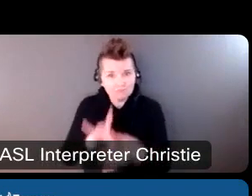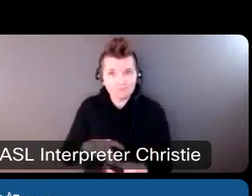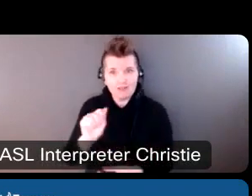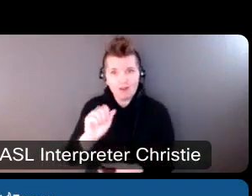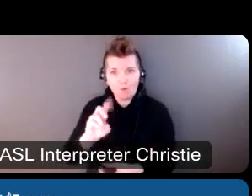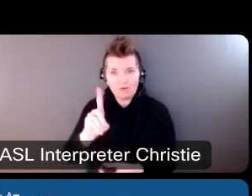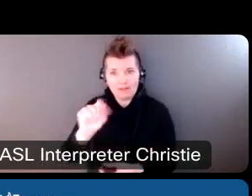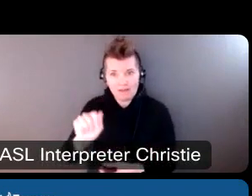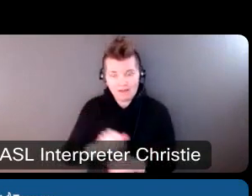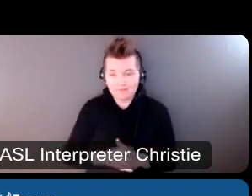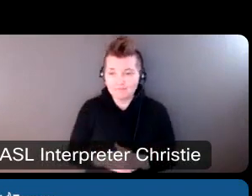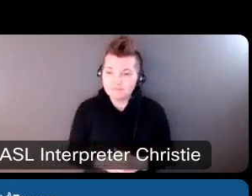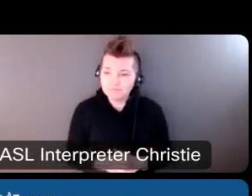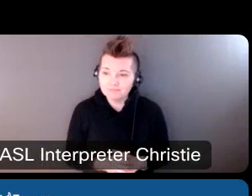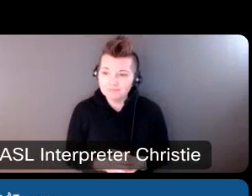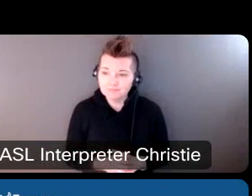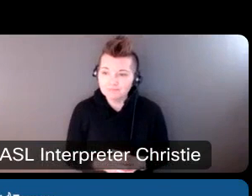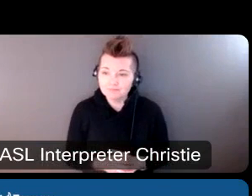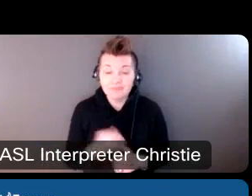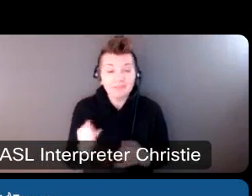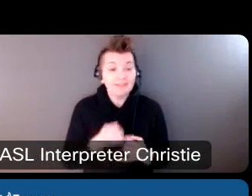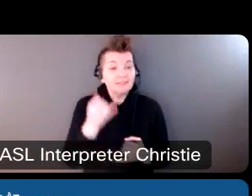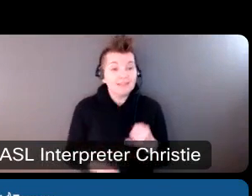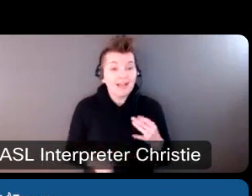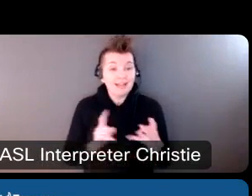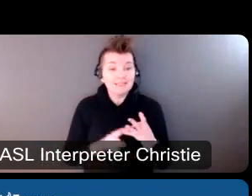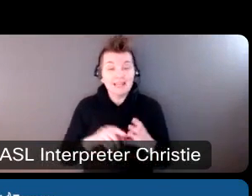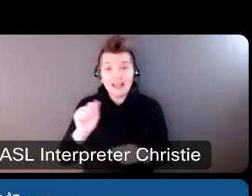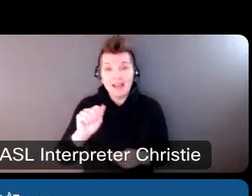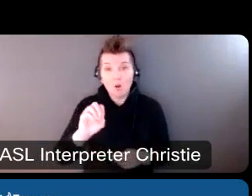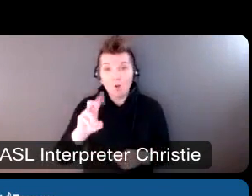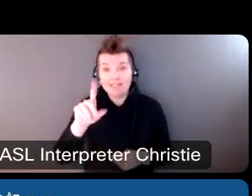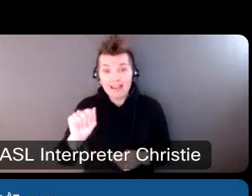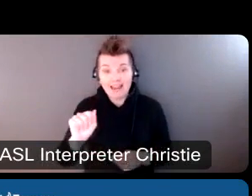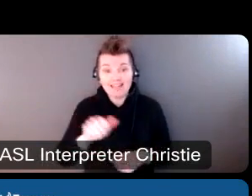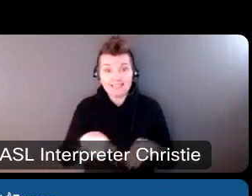Finally, making AODA standards mandatory for all types of construction sites would address